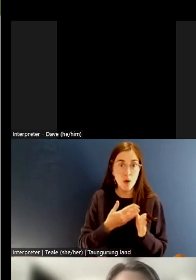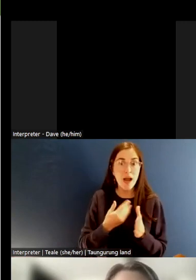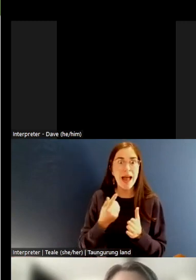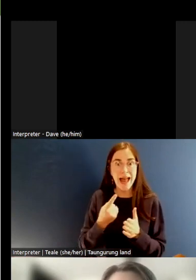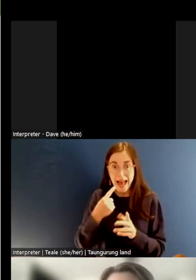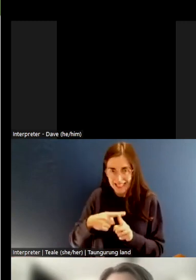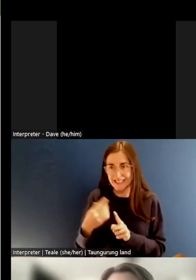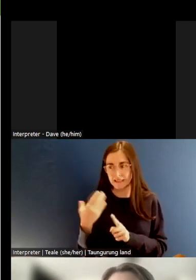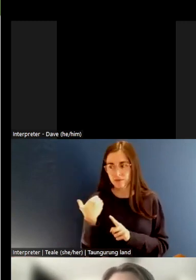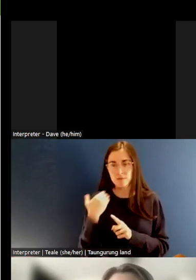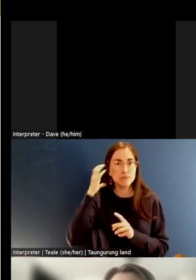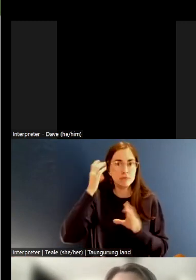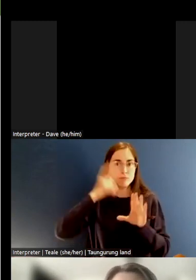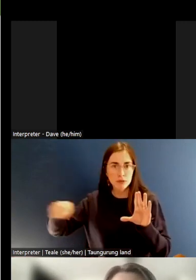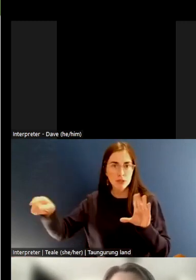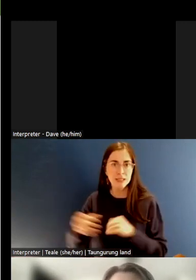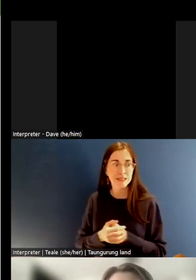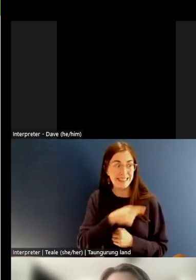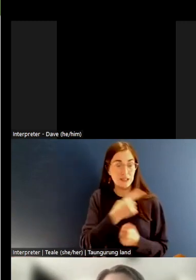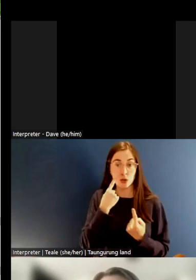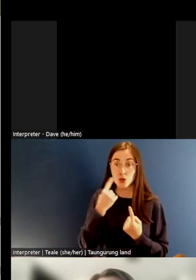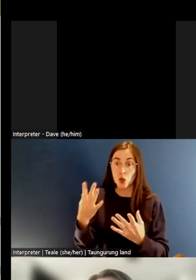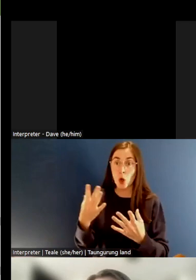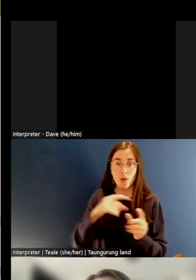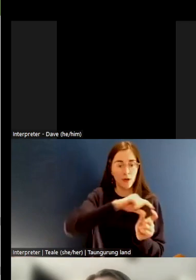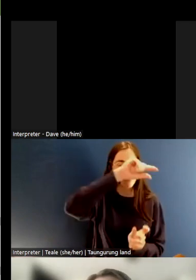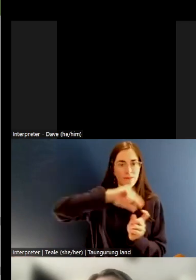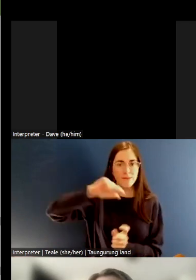And this is showing you what those graphs look like. If you look at on the left,